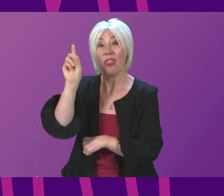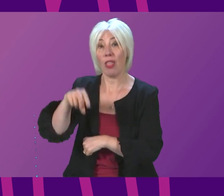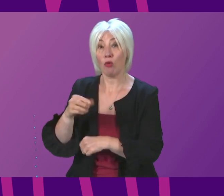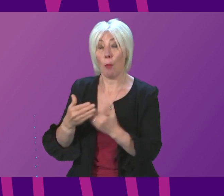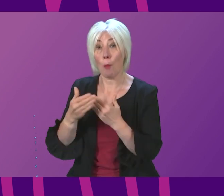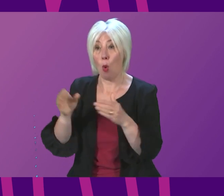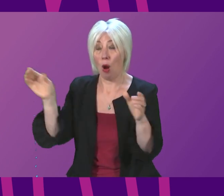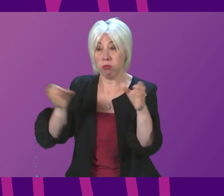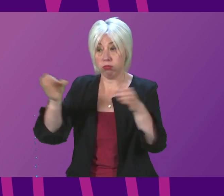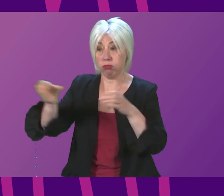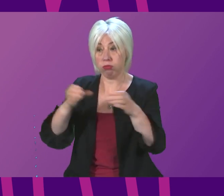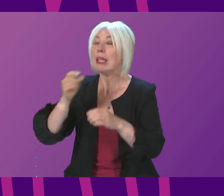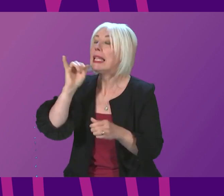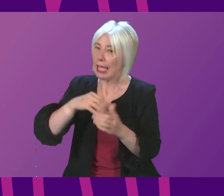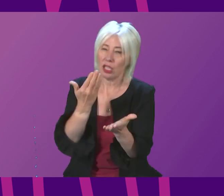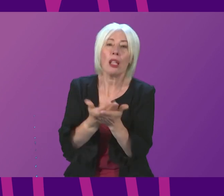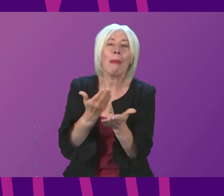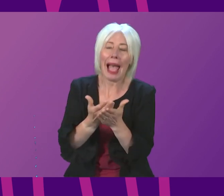Yes, demand is growing. We have had a pandemic.